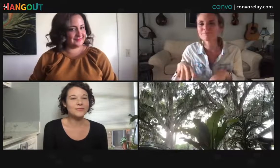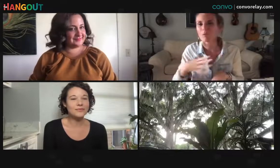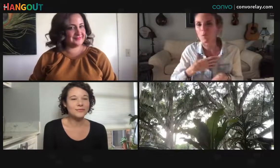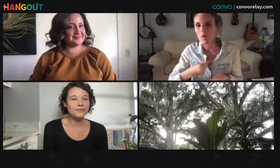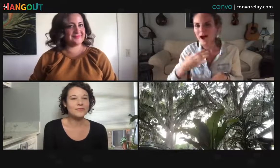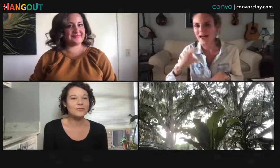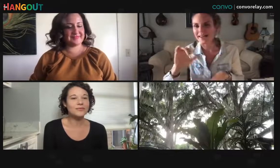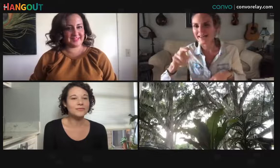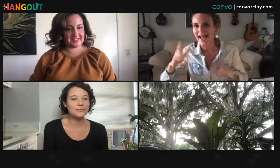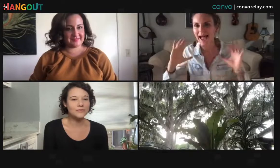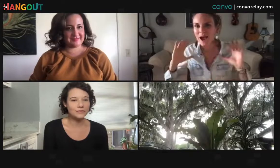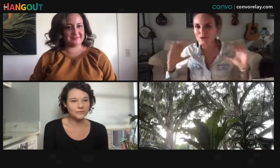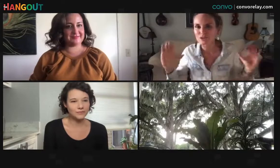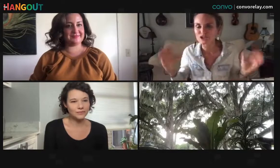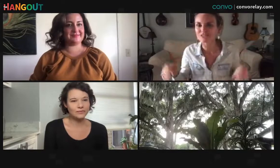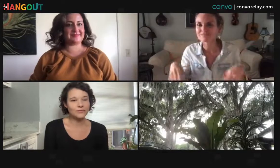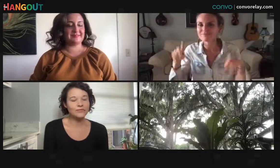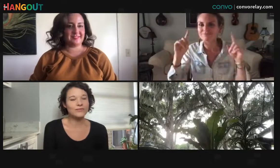my living room there is a white couch